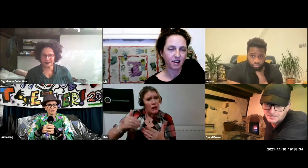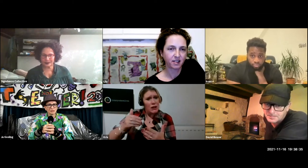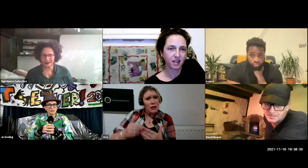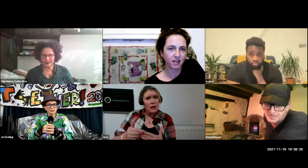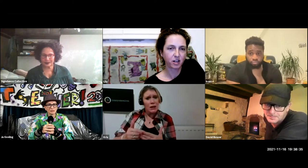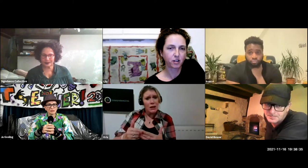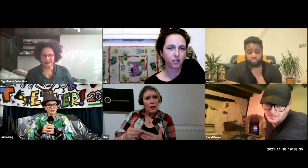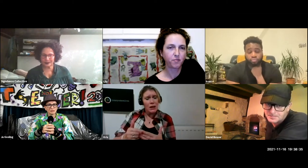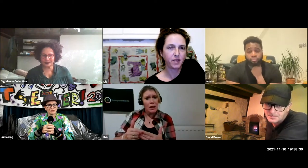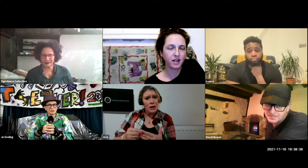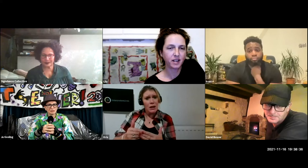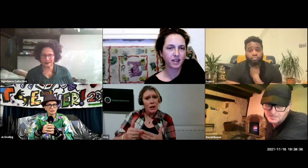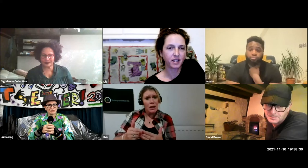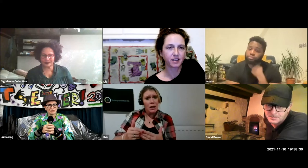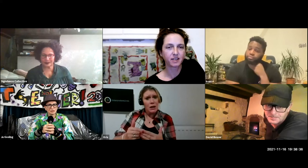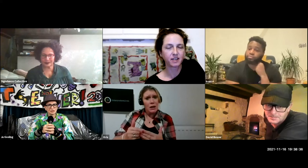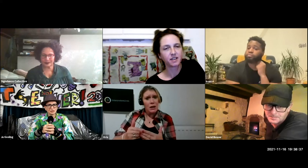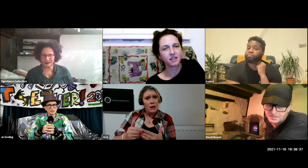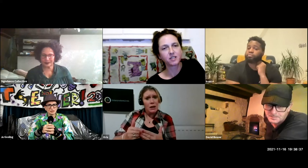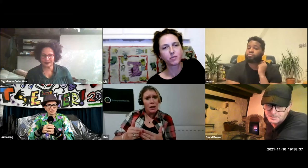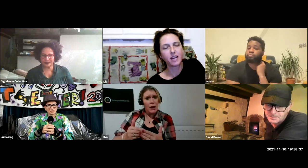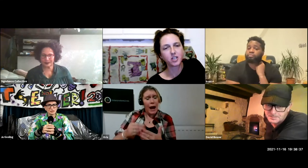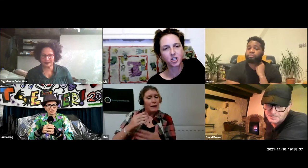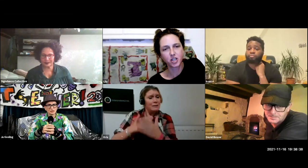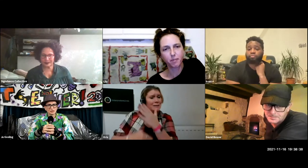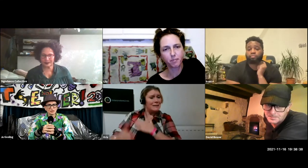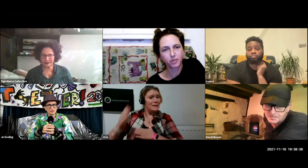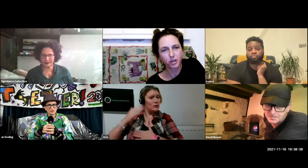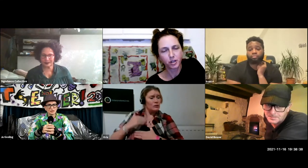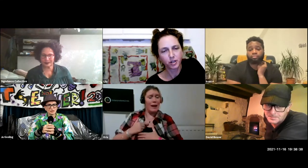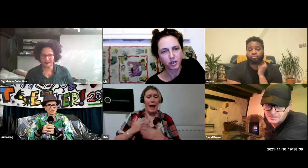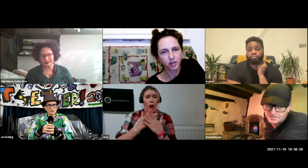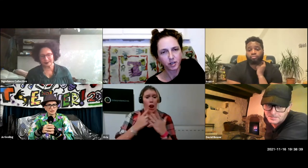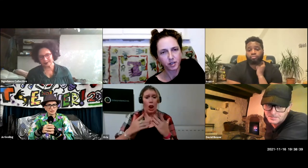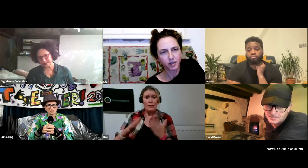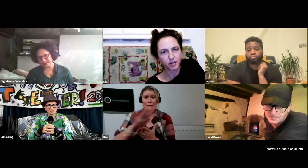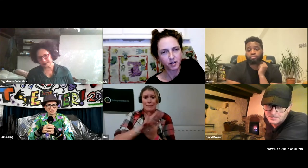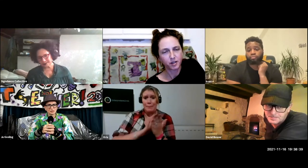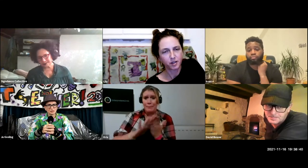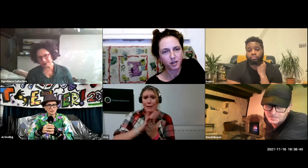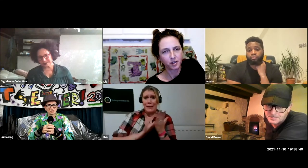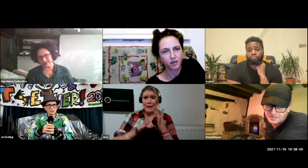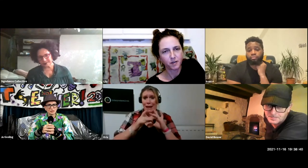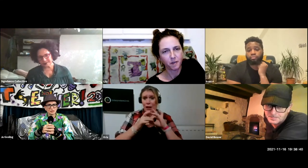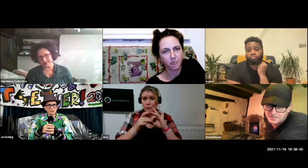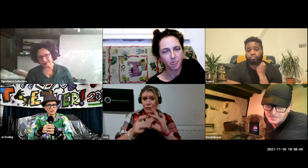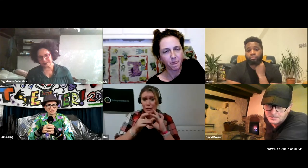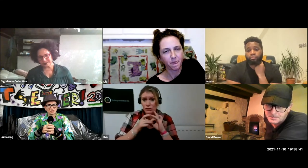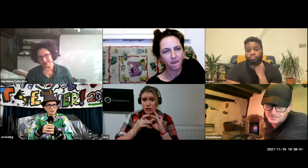out of this very well, well digital